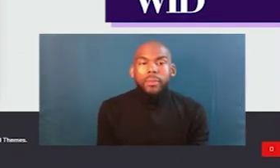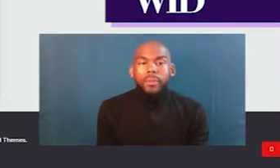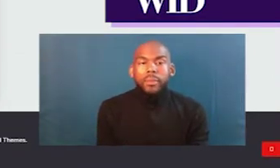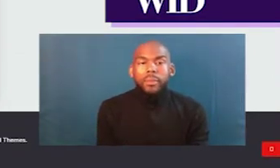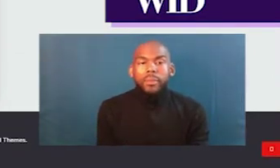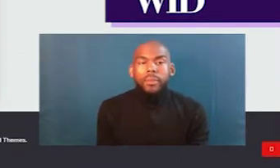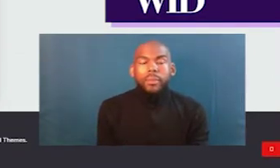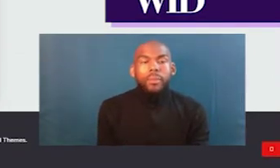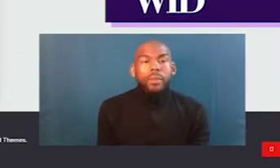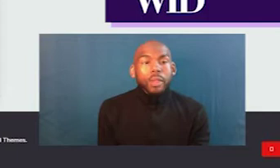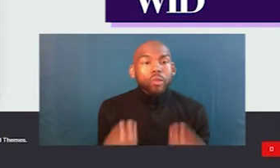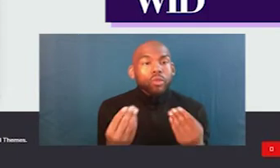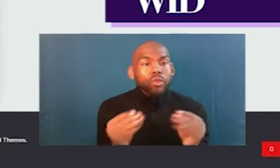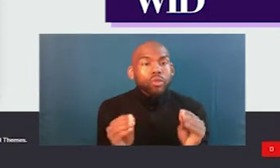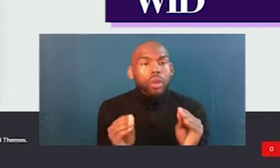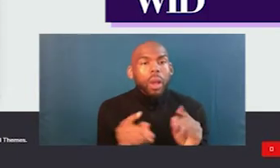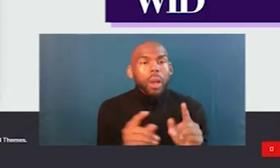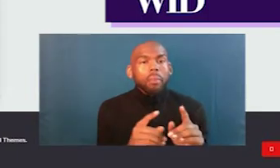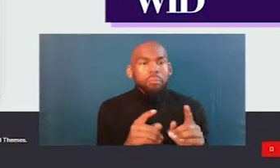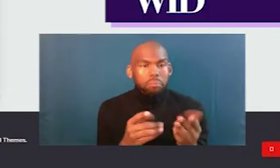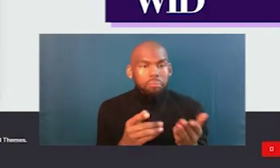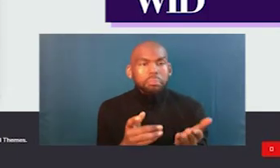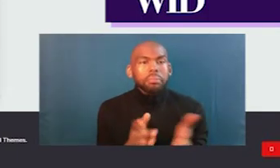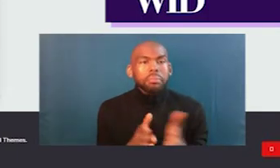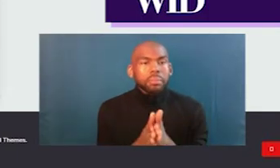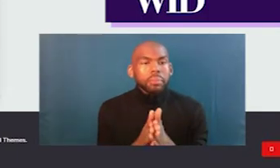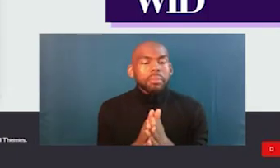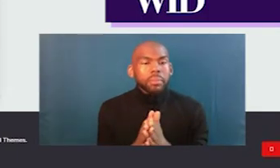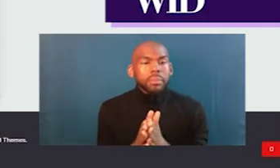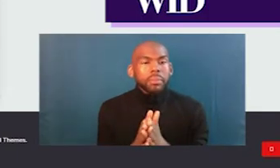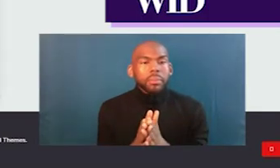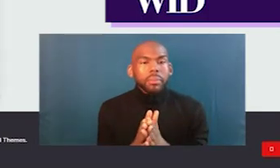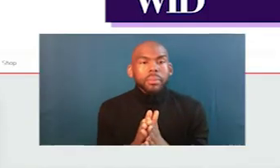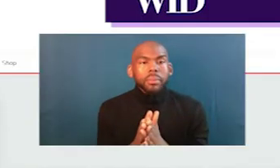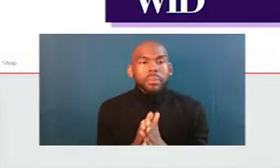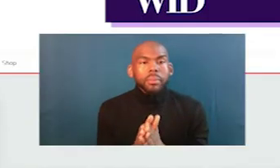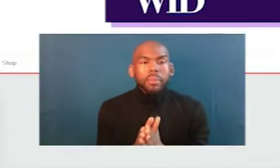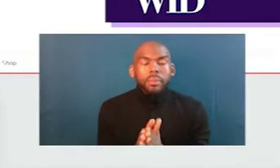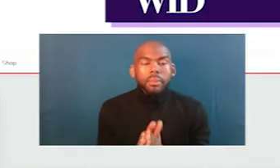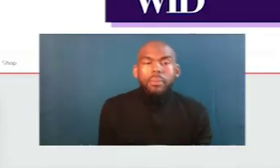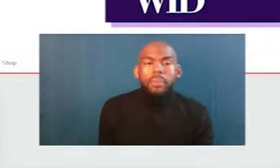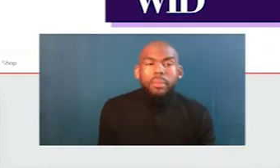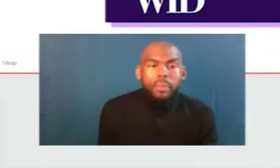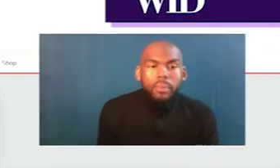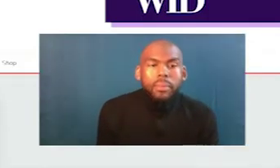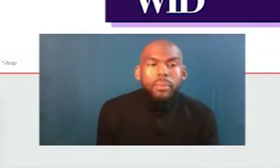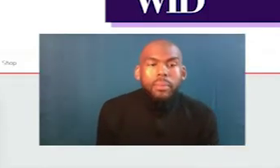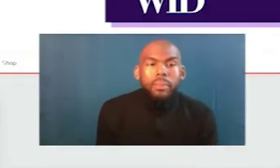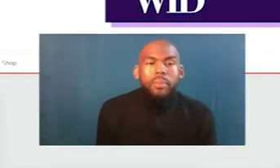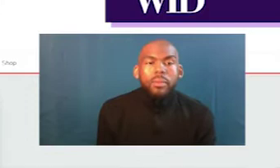Shop order. Combo box default sort. Enter. Main. Products. Showing all three results.